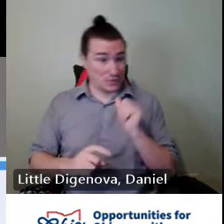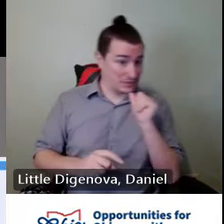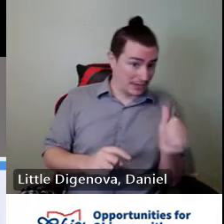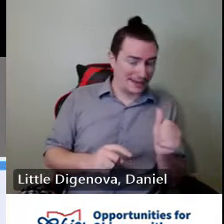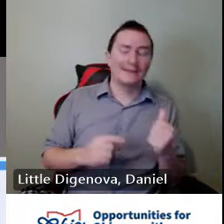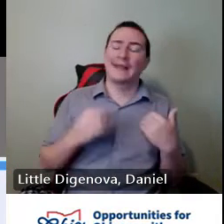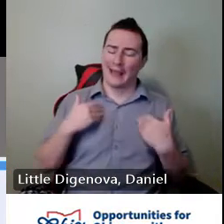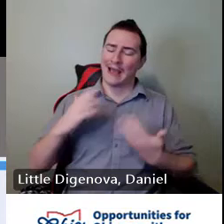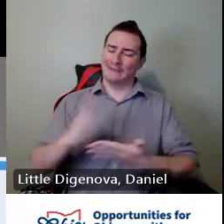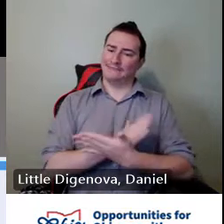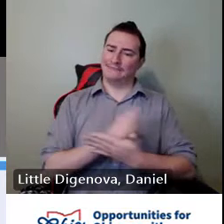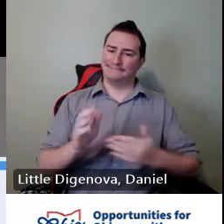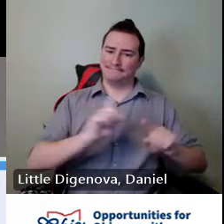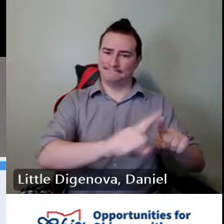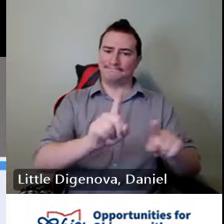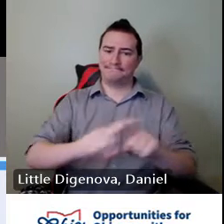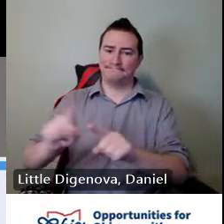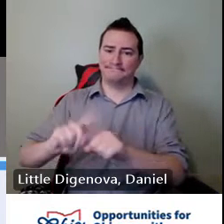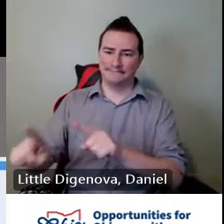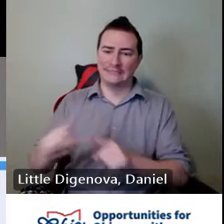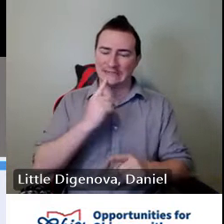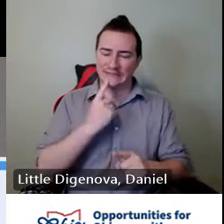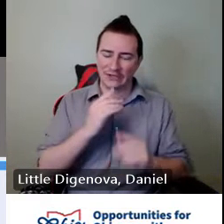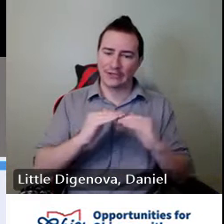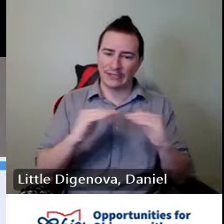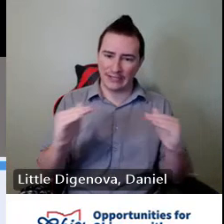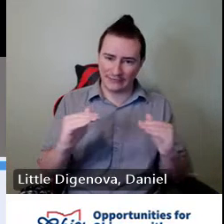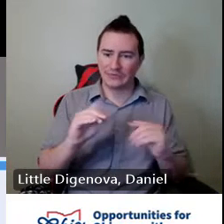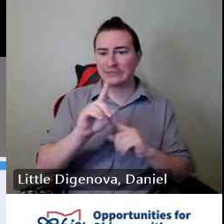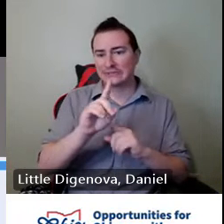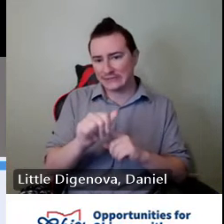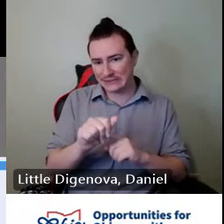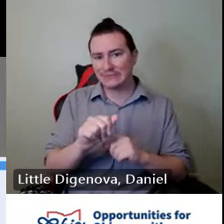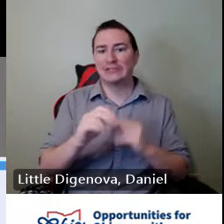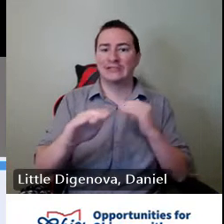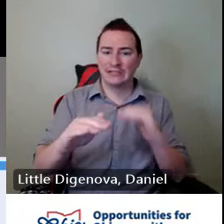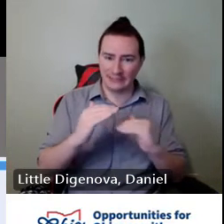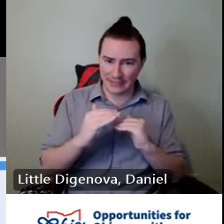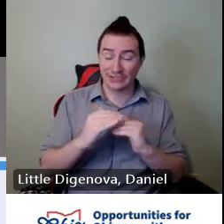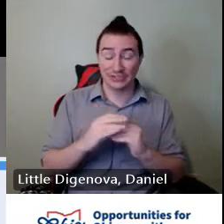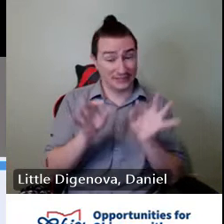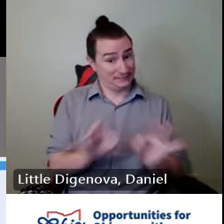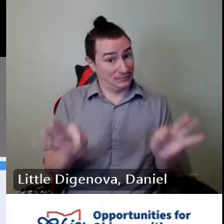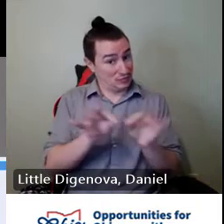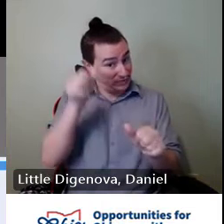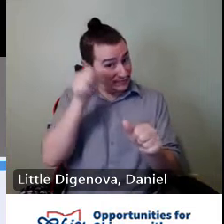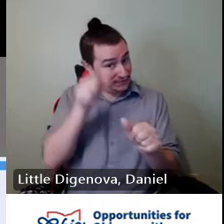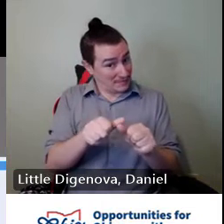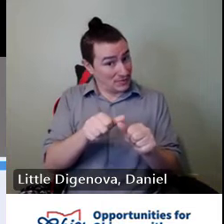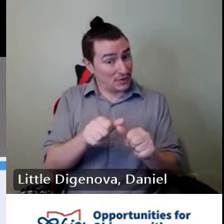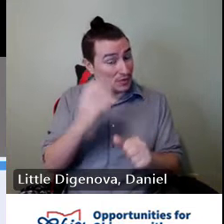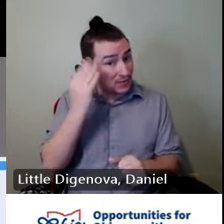severity levels. And that's important to remember in the workplace so we understand that two employees with the same